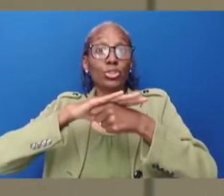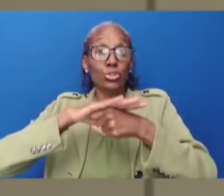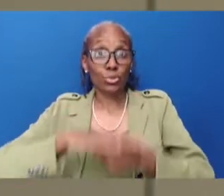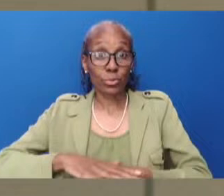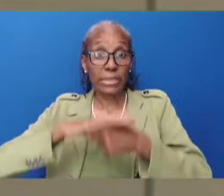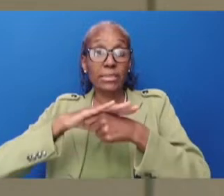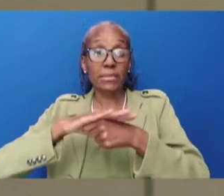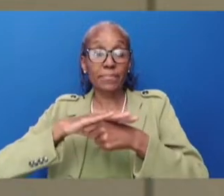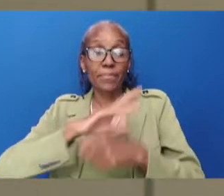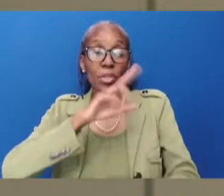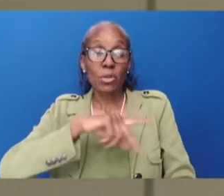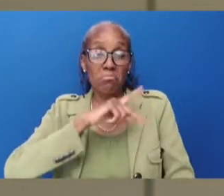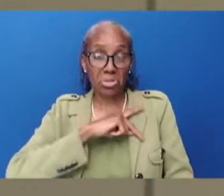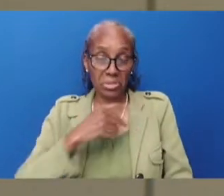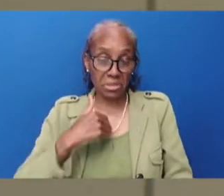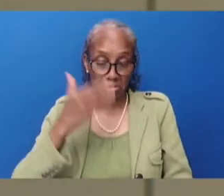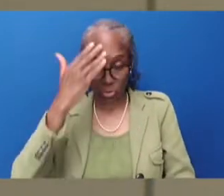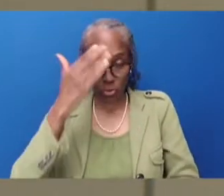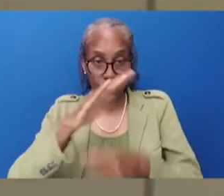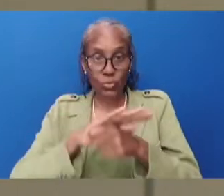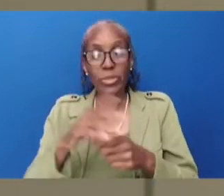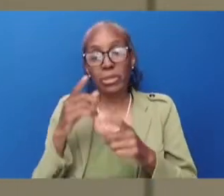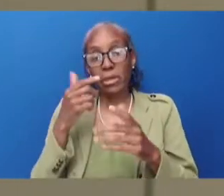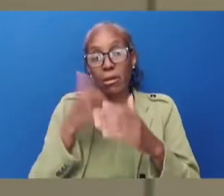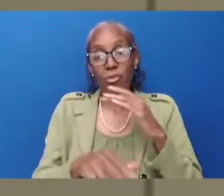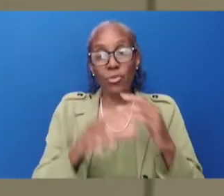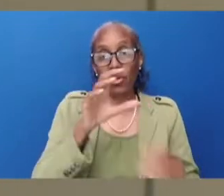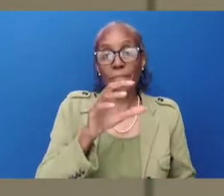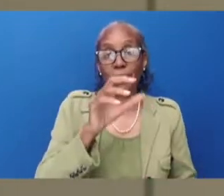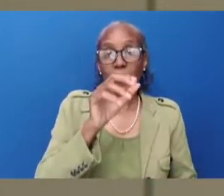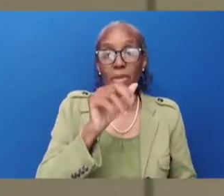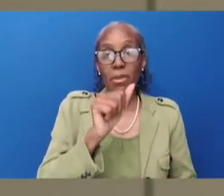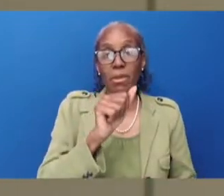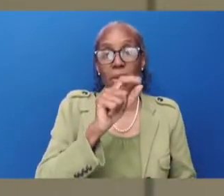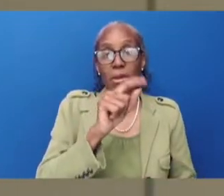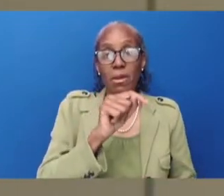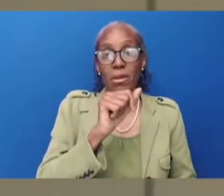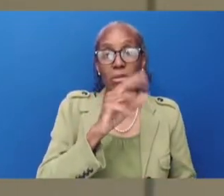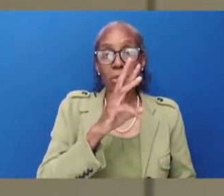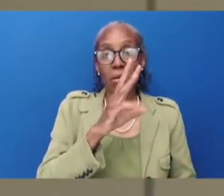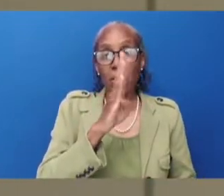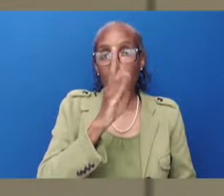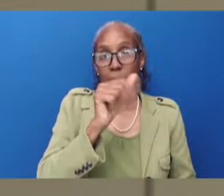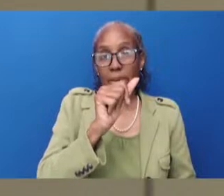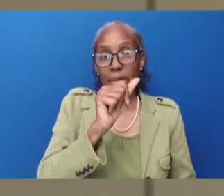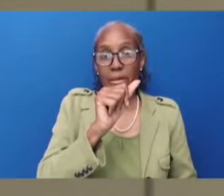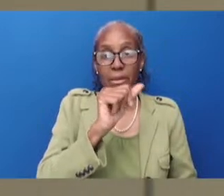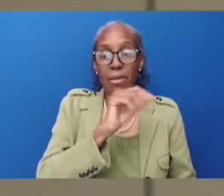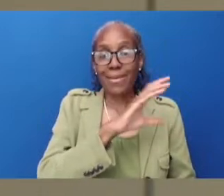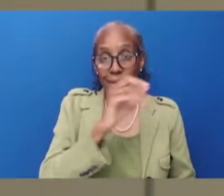SO THERE'S A LOT OF STRESS.